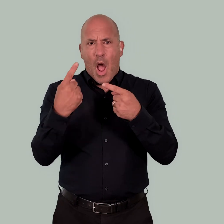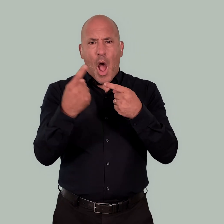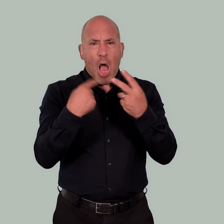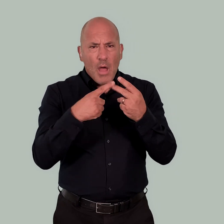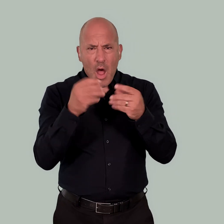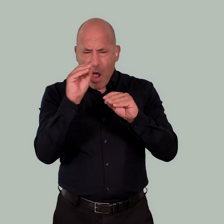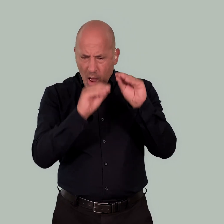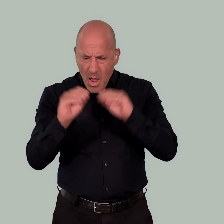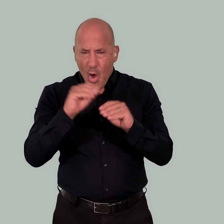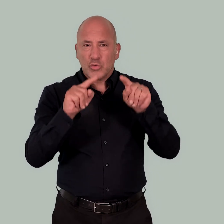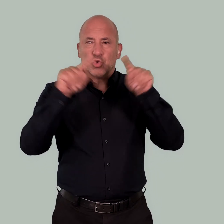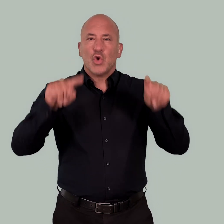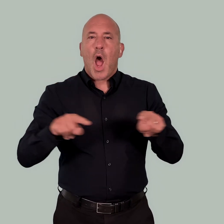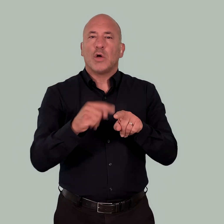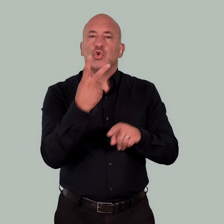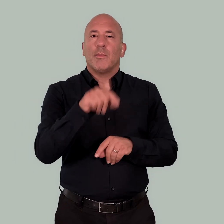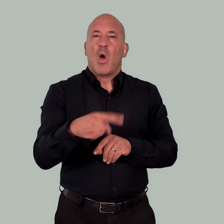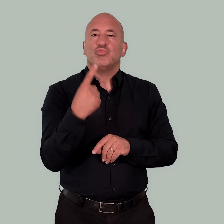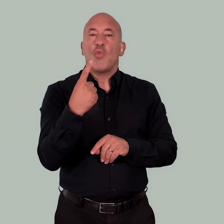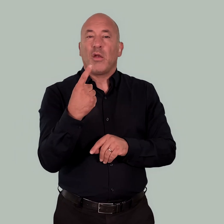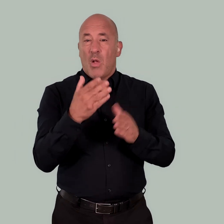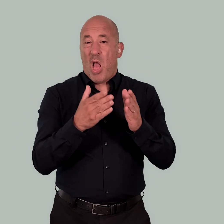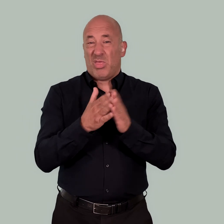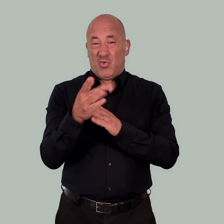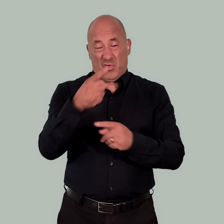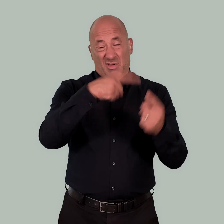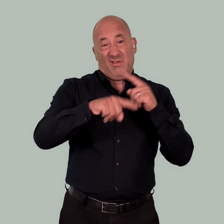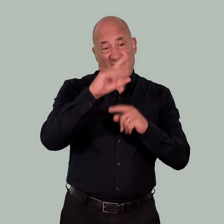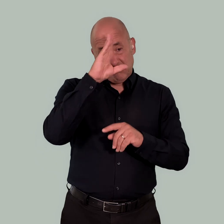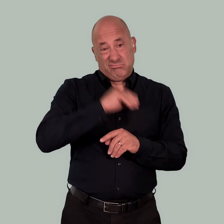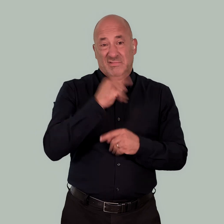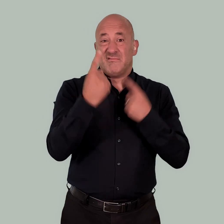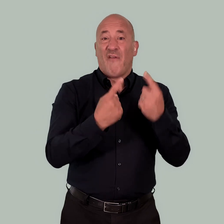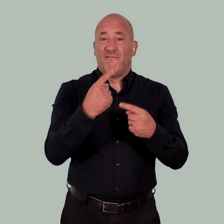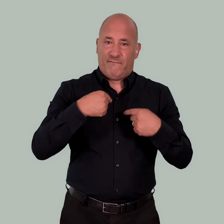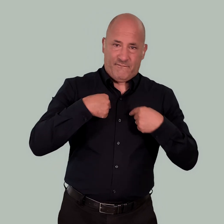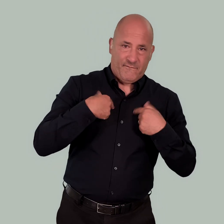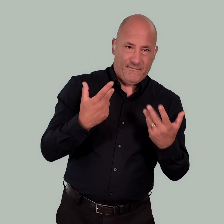all other measures in Chart 2.1 are based on self-reporting